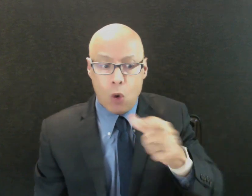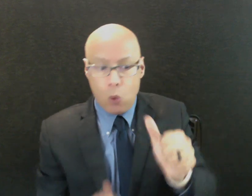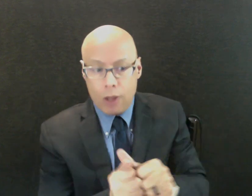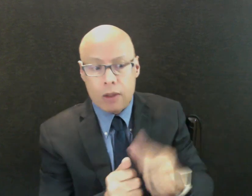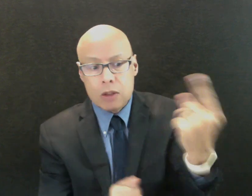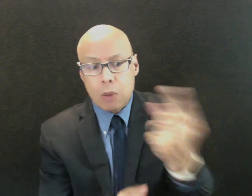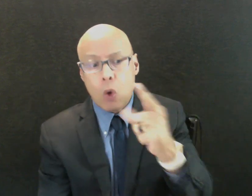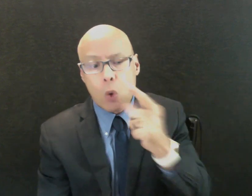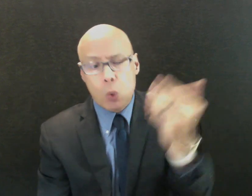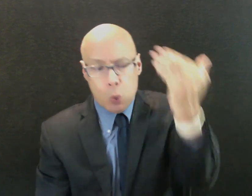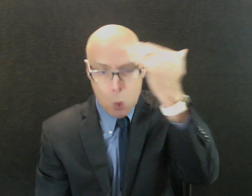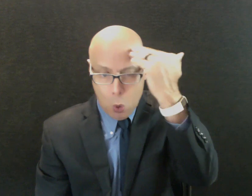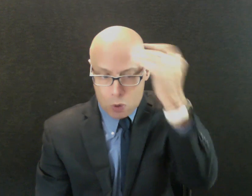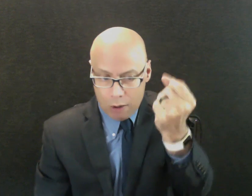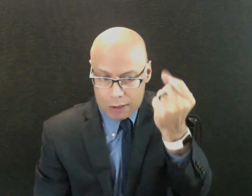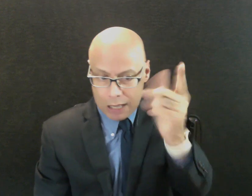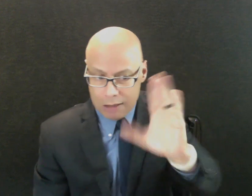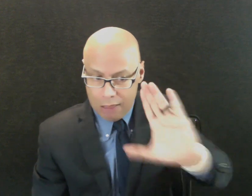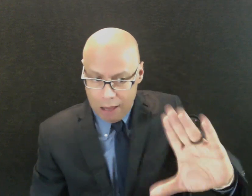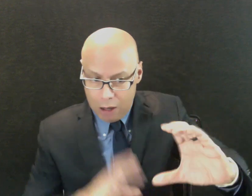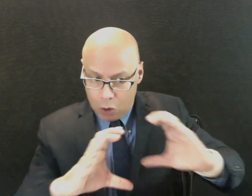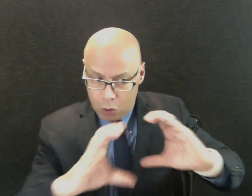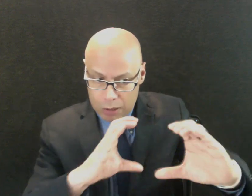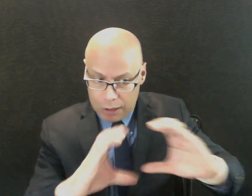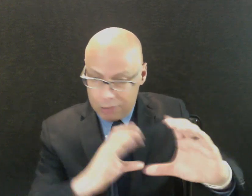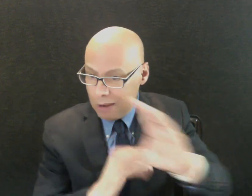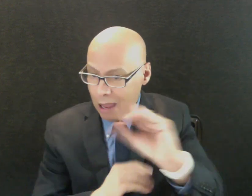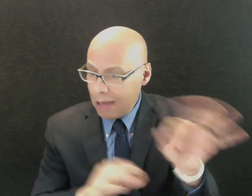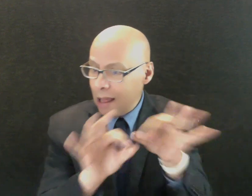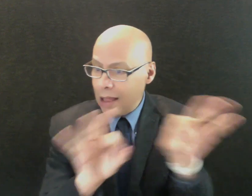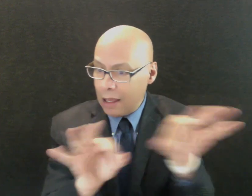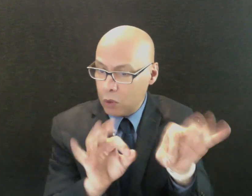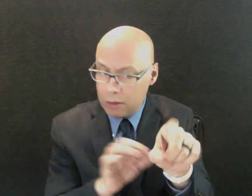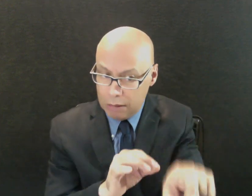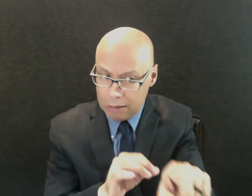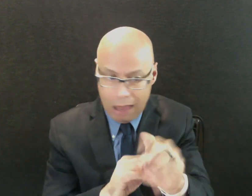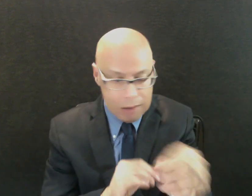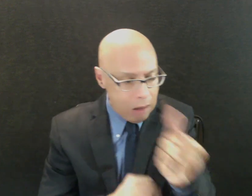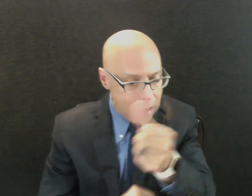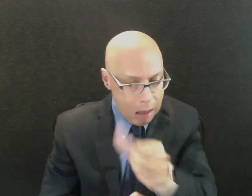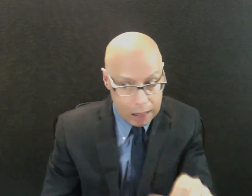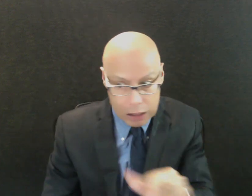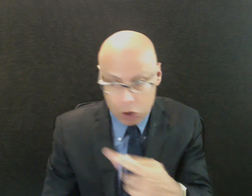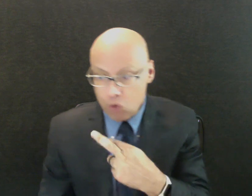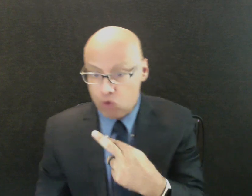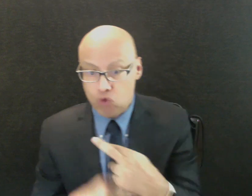understands a child's communication and language needs and any risk factors